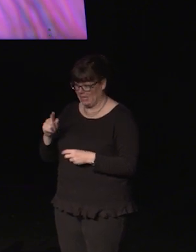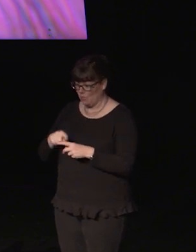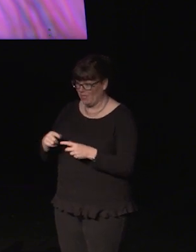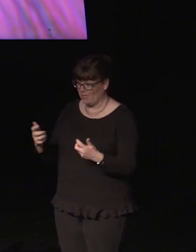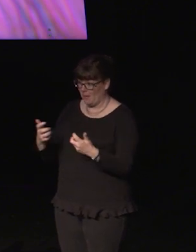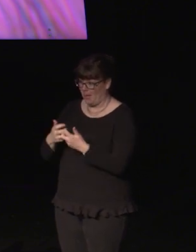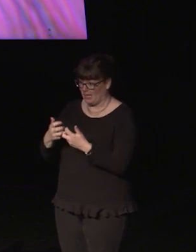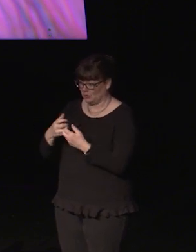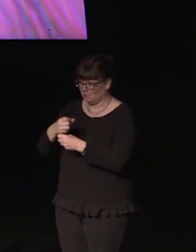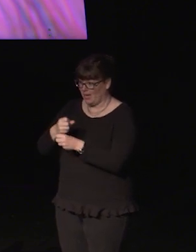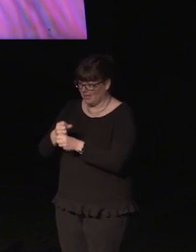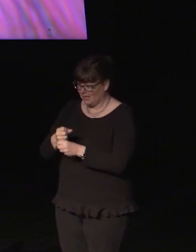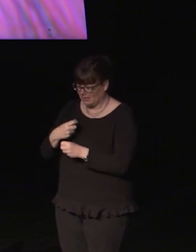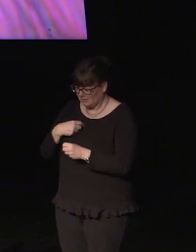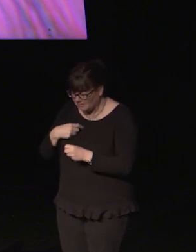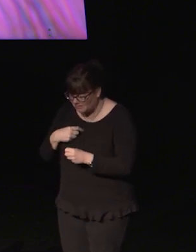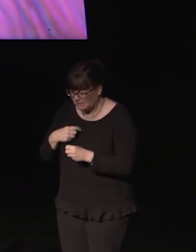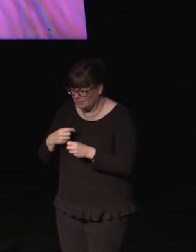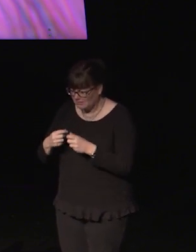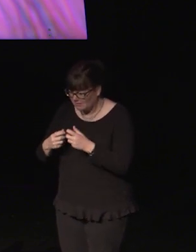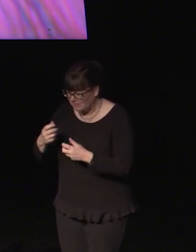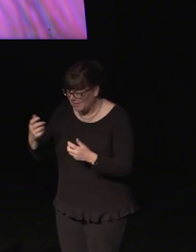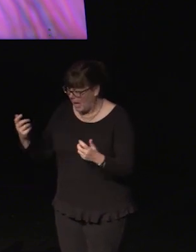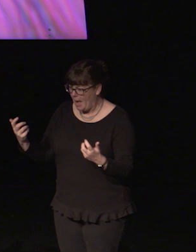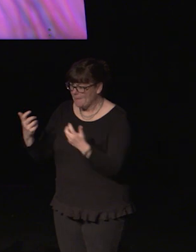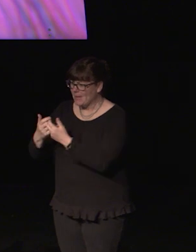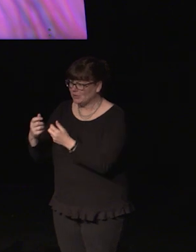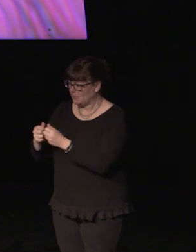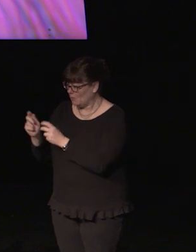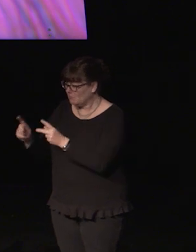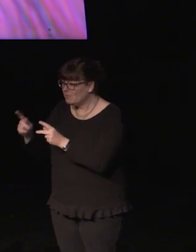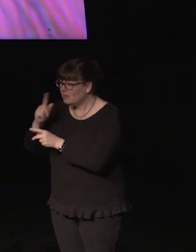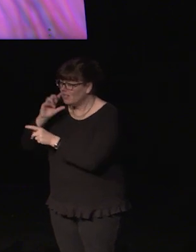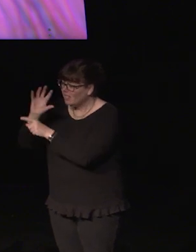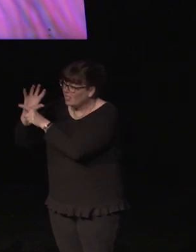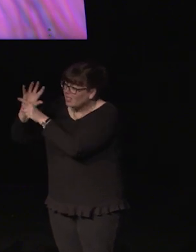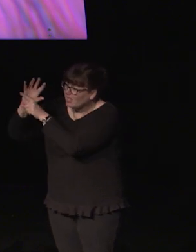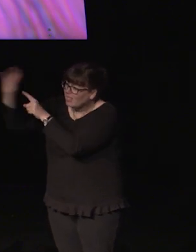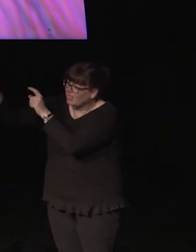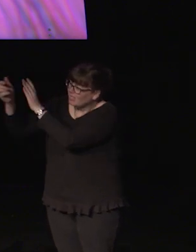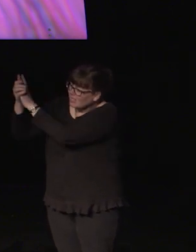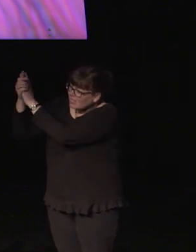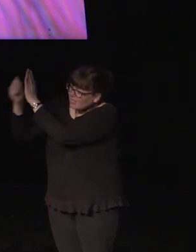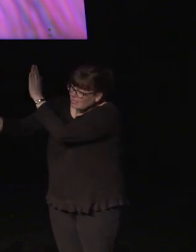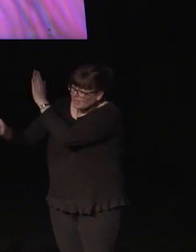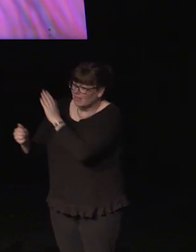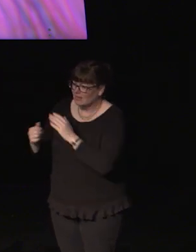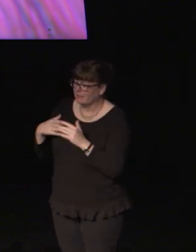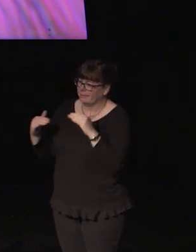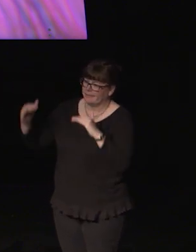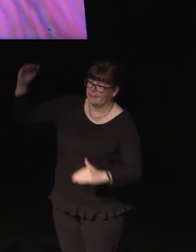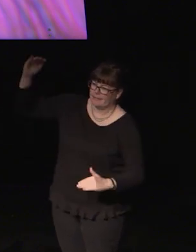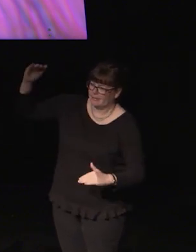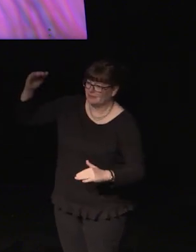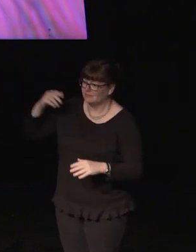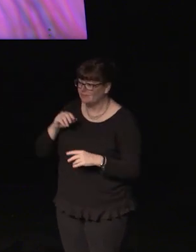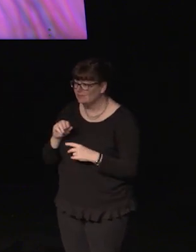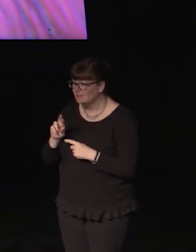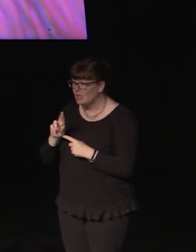I kept getting matched up with people that were so far better than I was that essentially, by the time the rubber banding of the missions